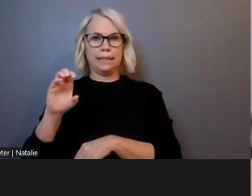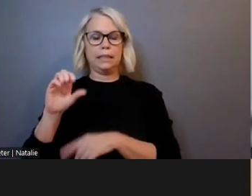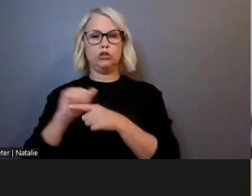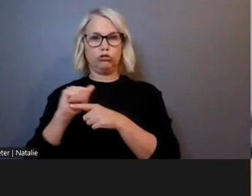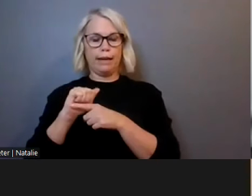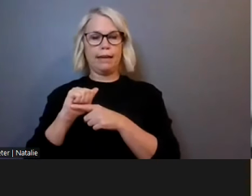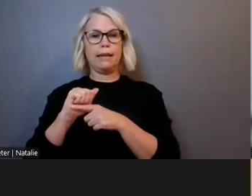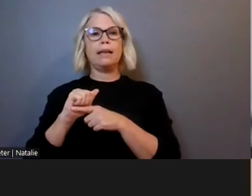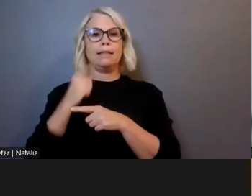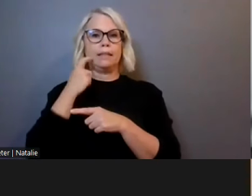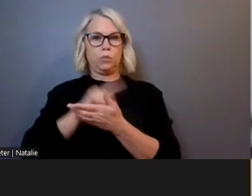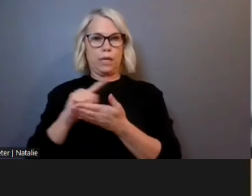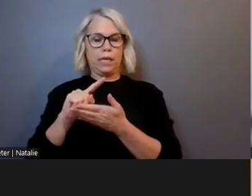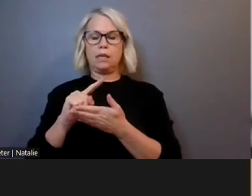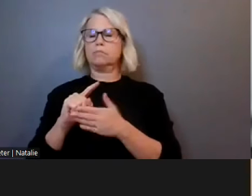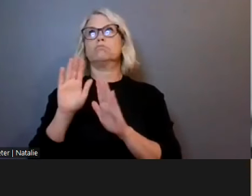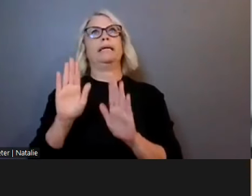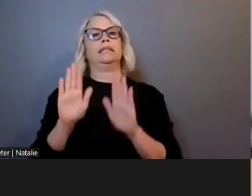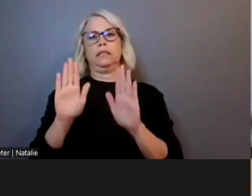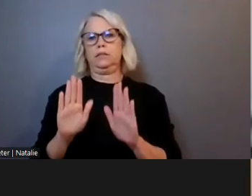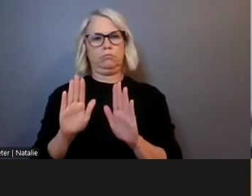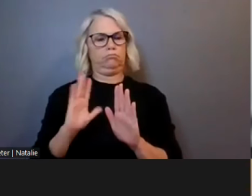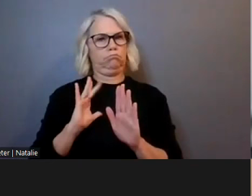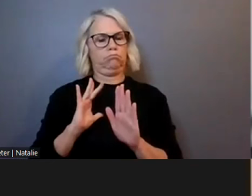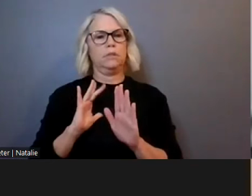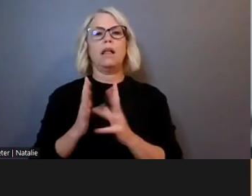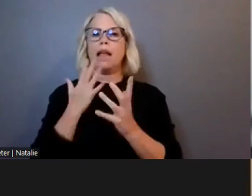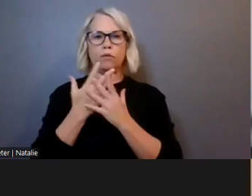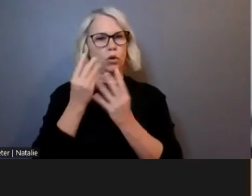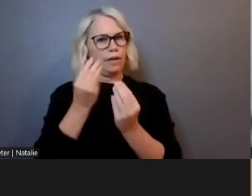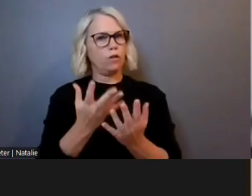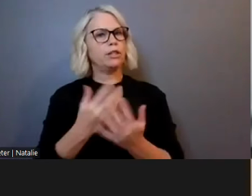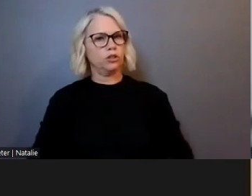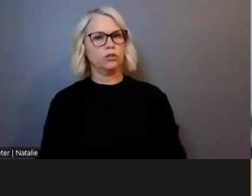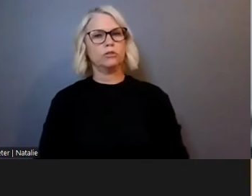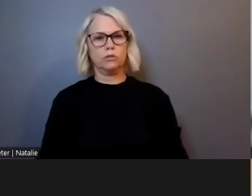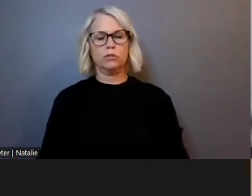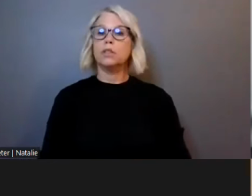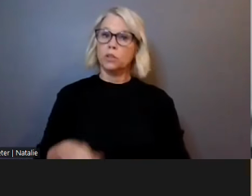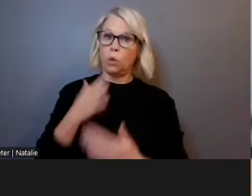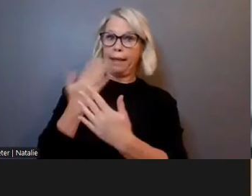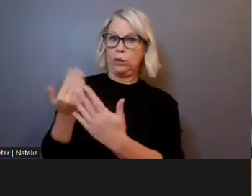this week and it was amazing. A lot of good information. Thank you, again. Thank you.